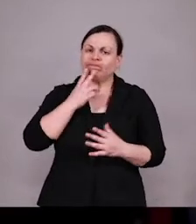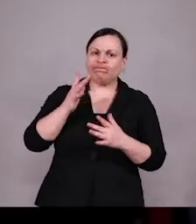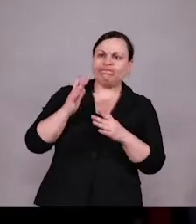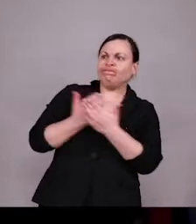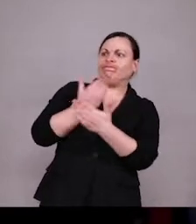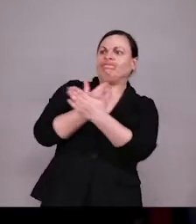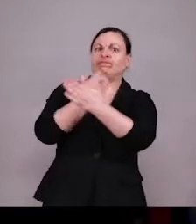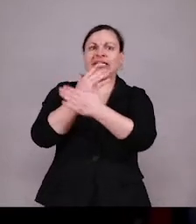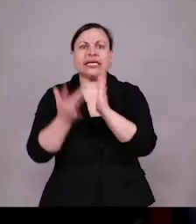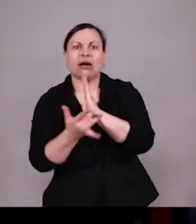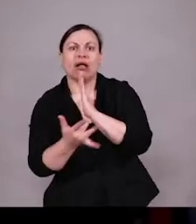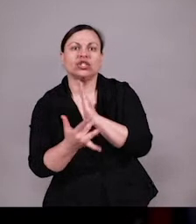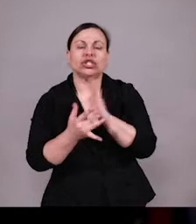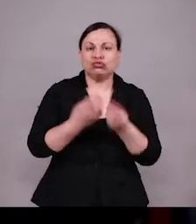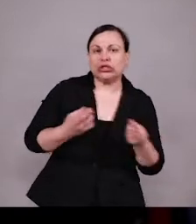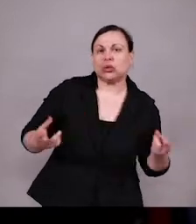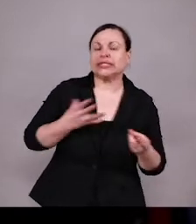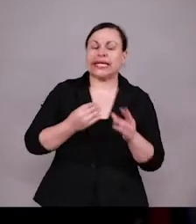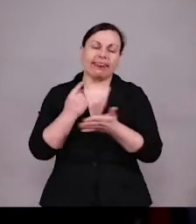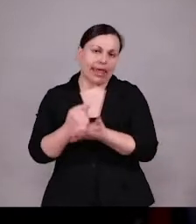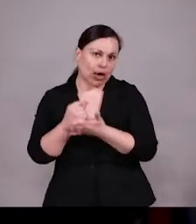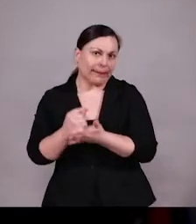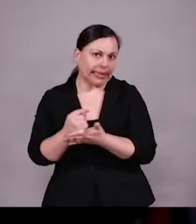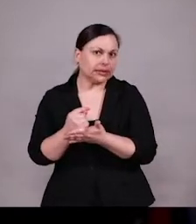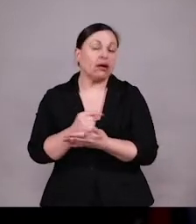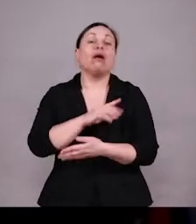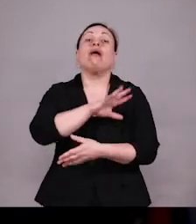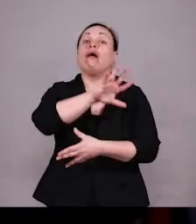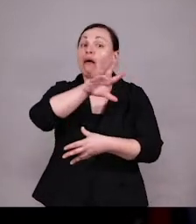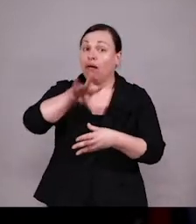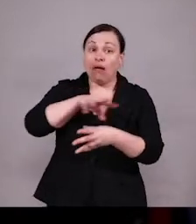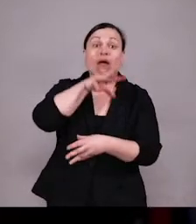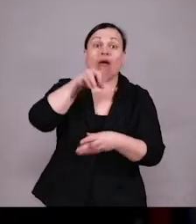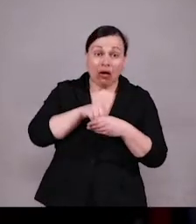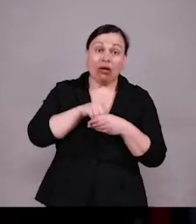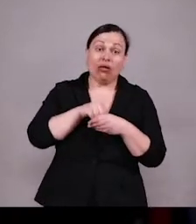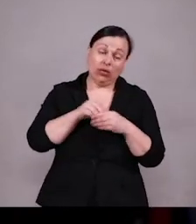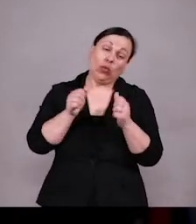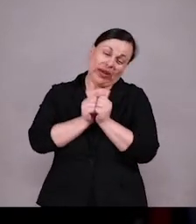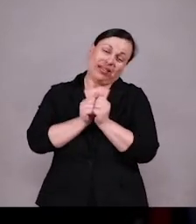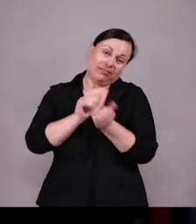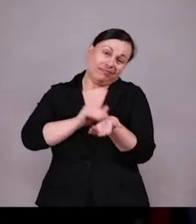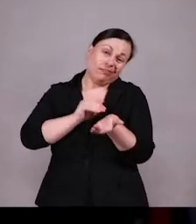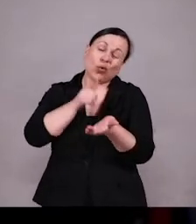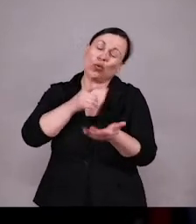technologies, resources, and therapies, all in the hands of compassionate healthcare providers.